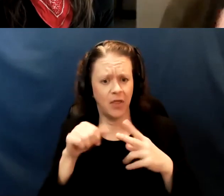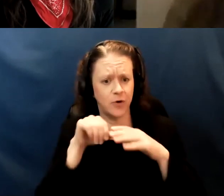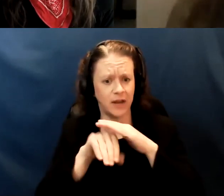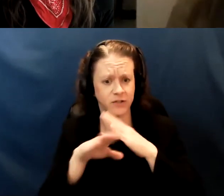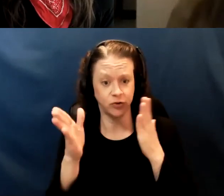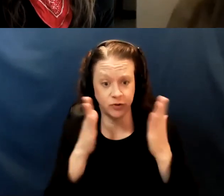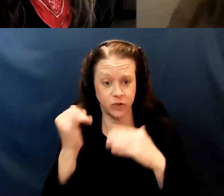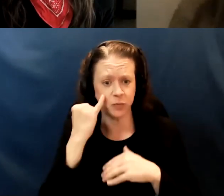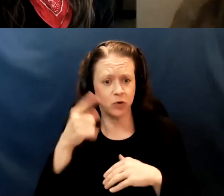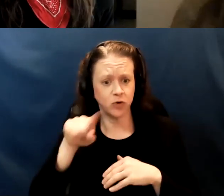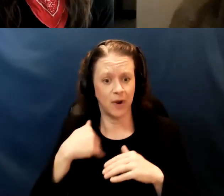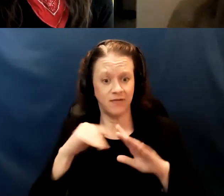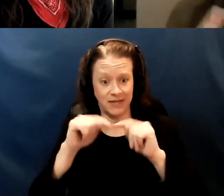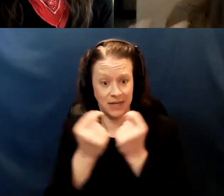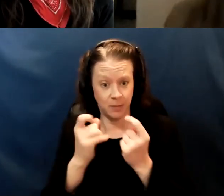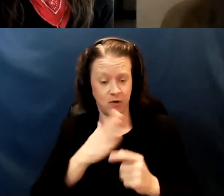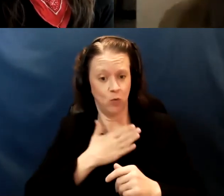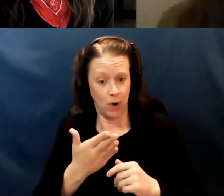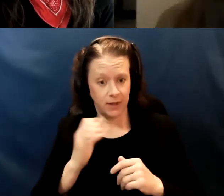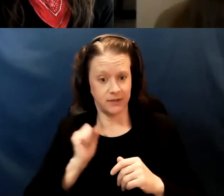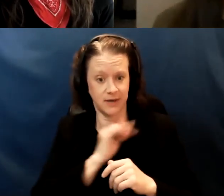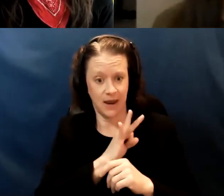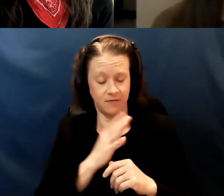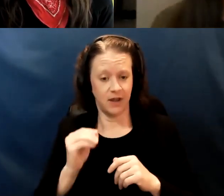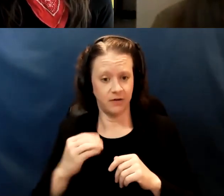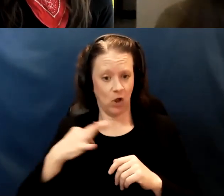have a team of willing staff and volunteers.